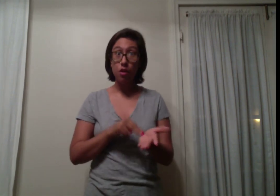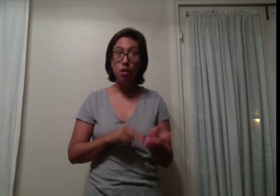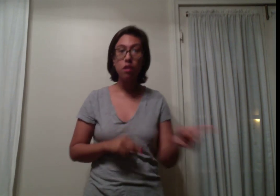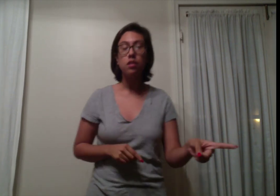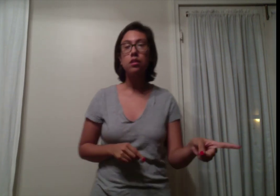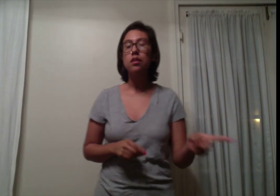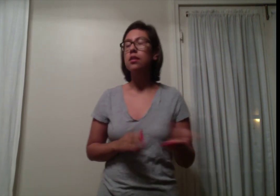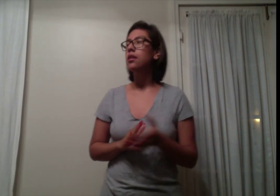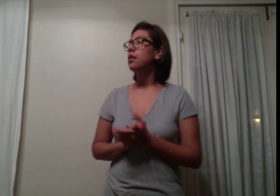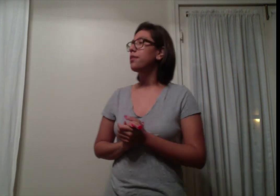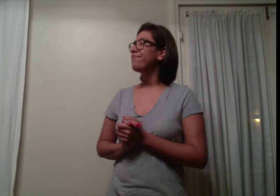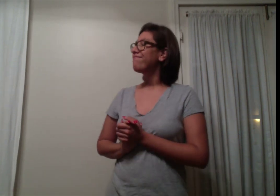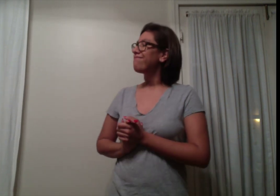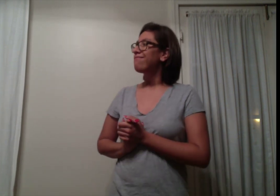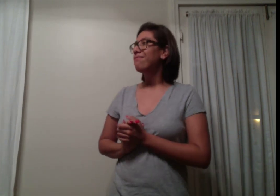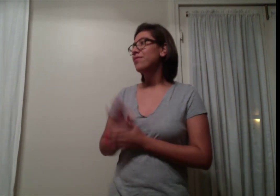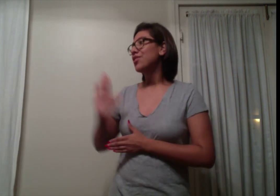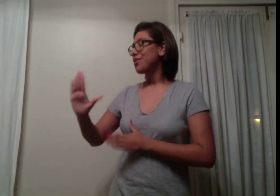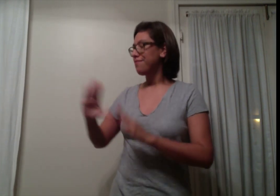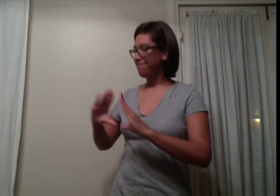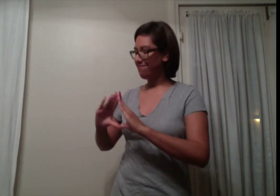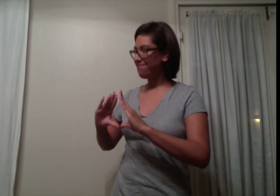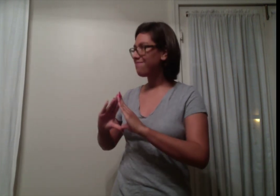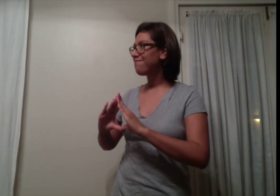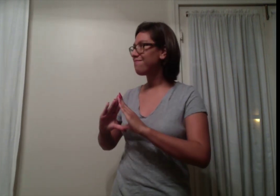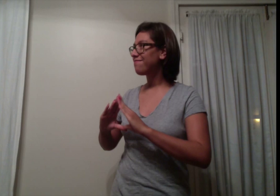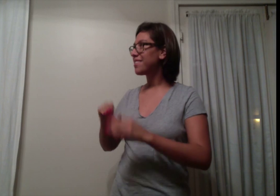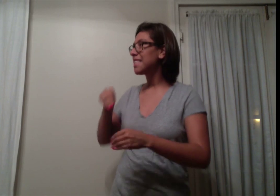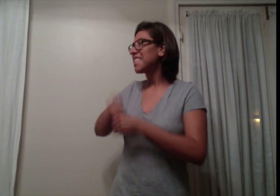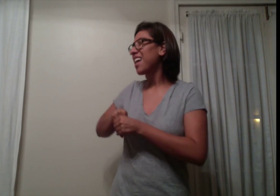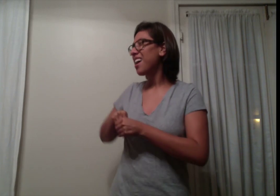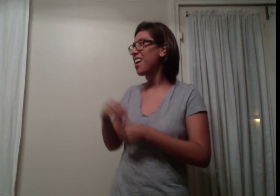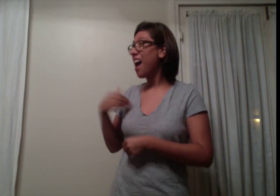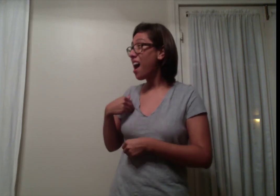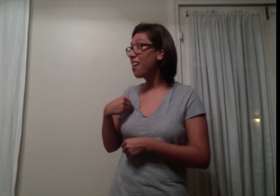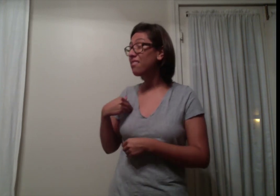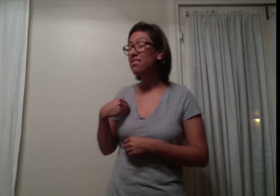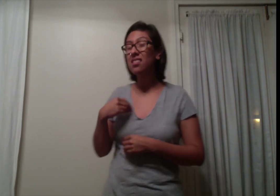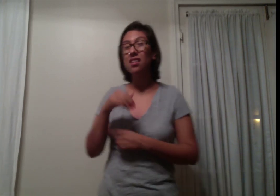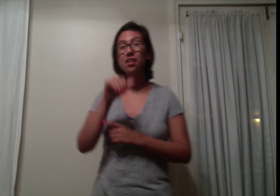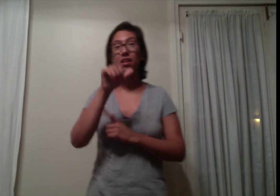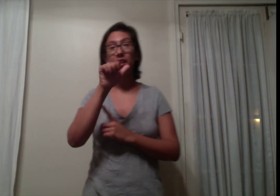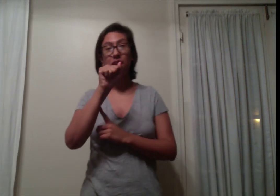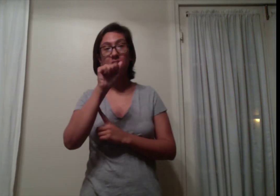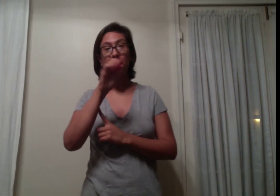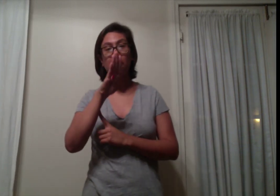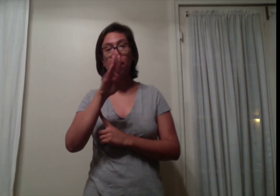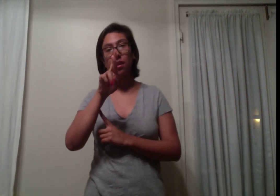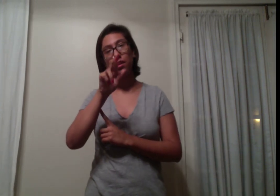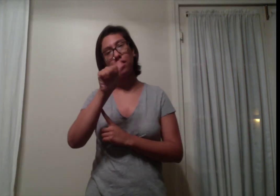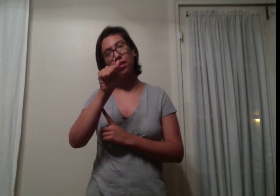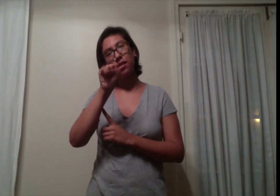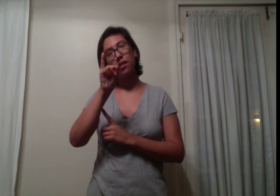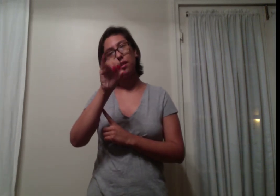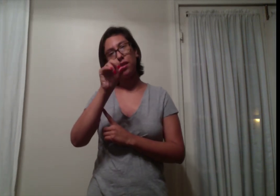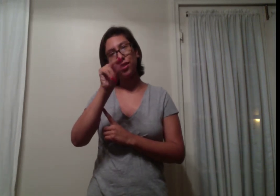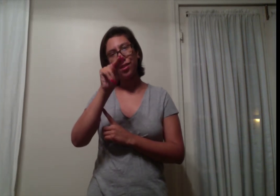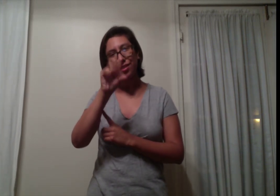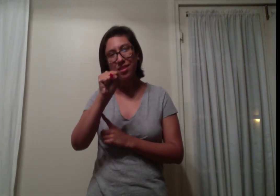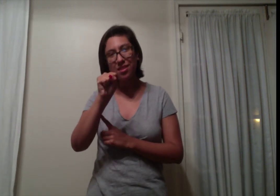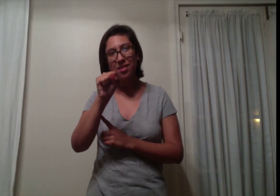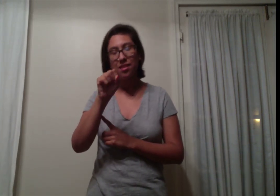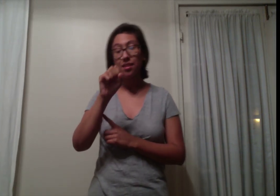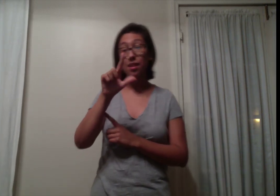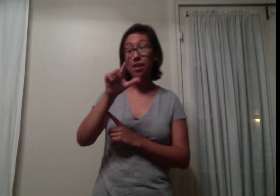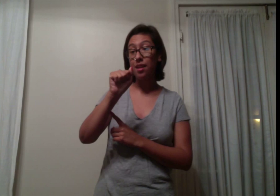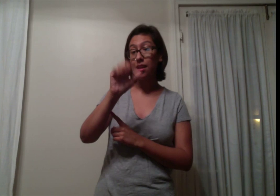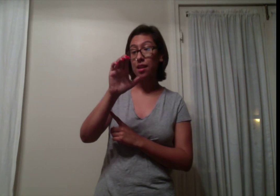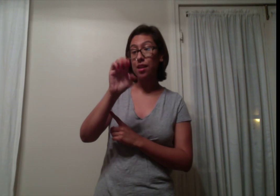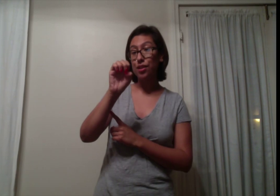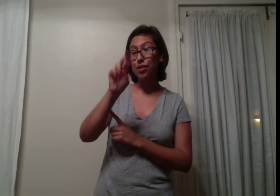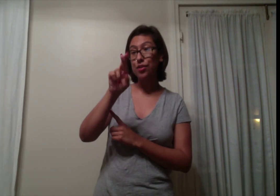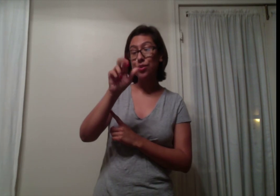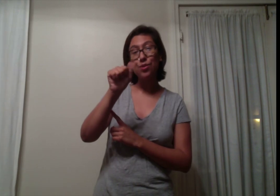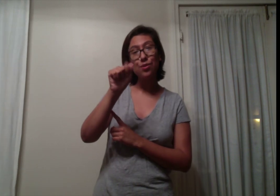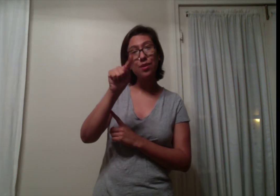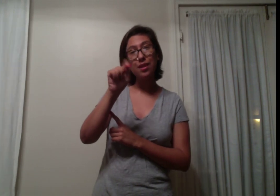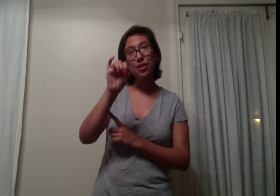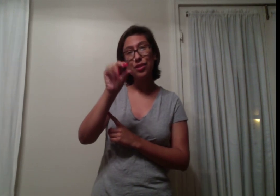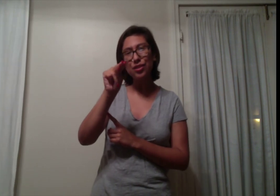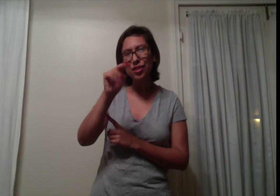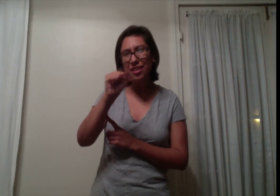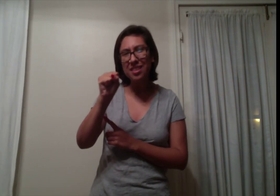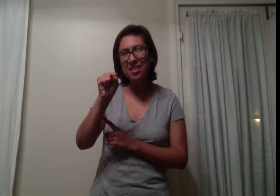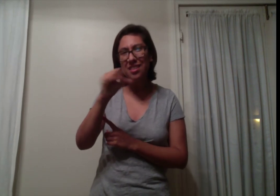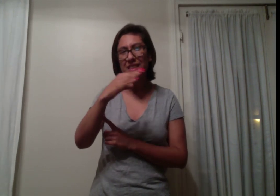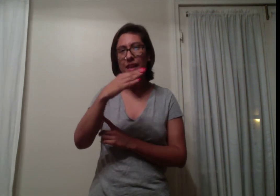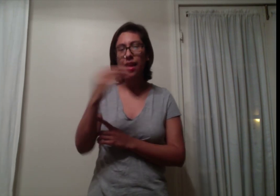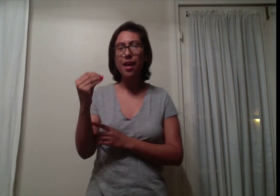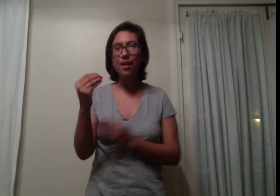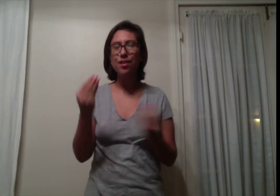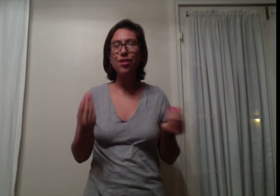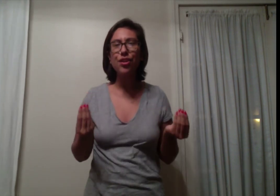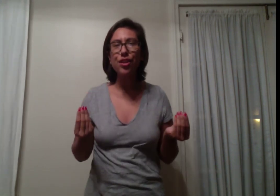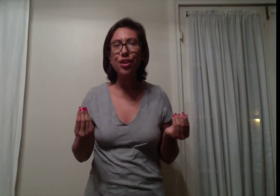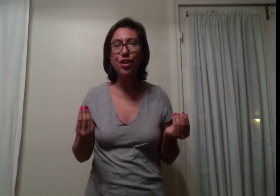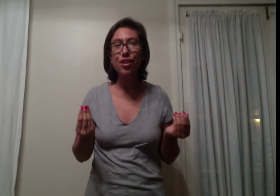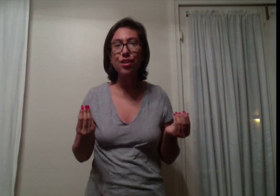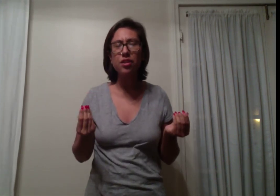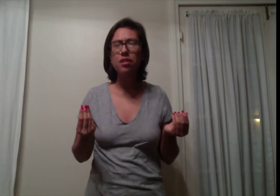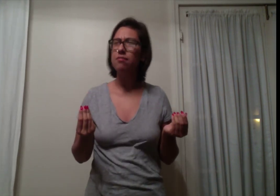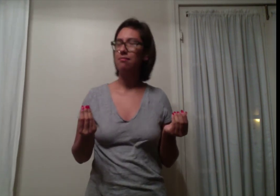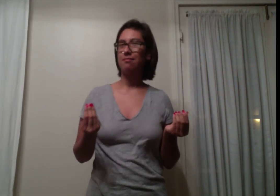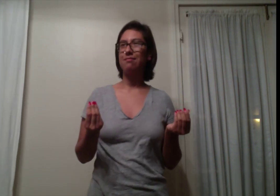The nurse said there had been abrasions, lacerations, and dirt in my genitalia.